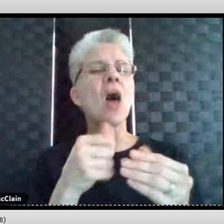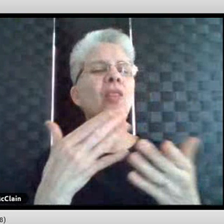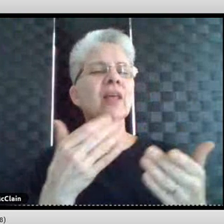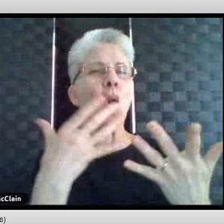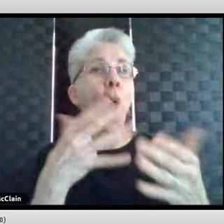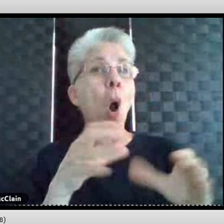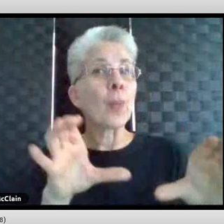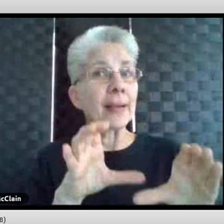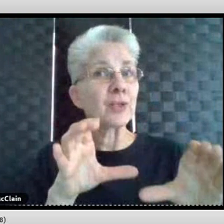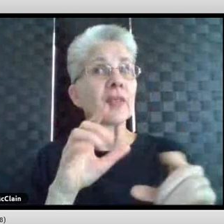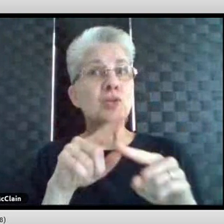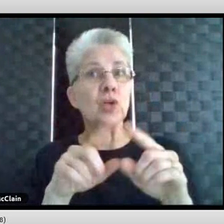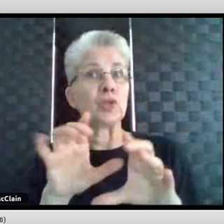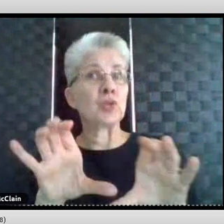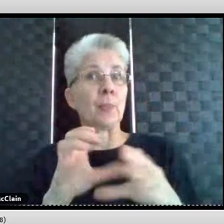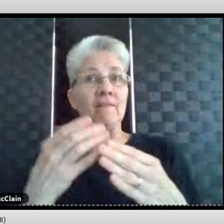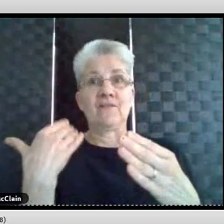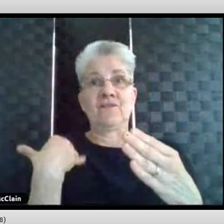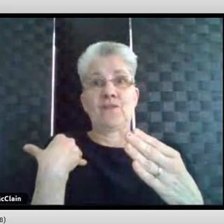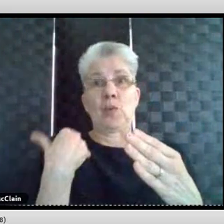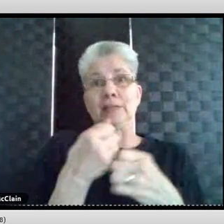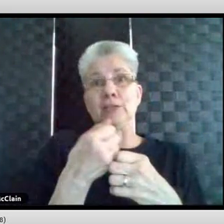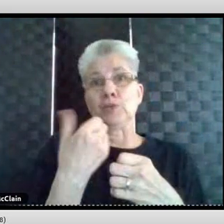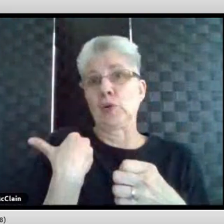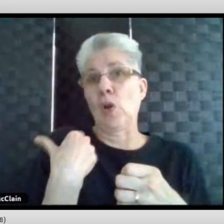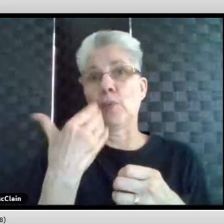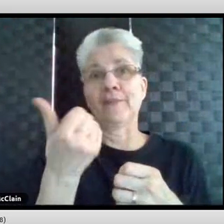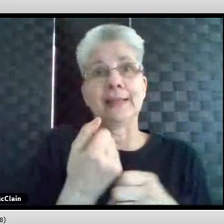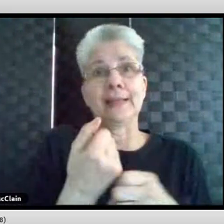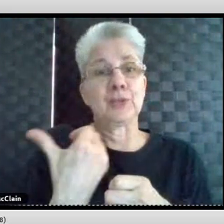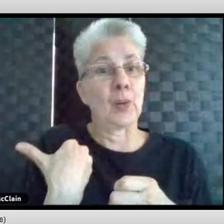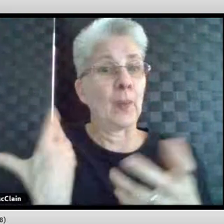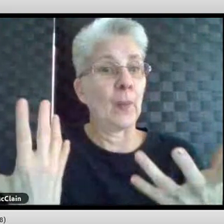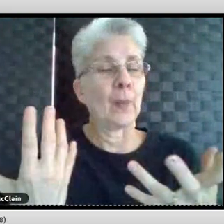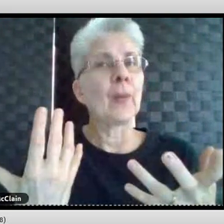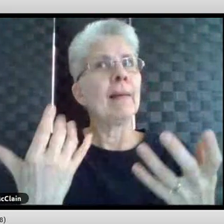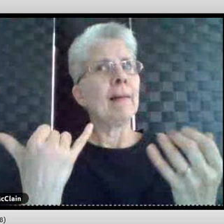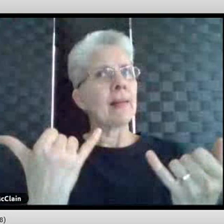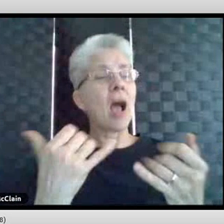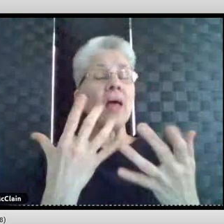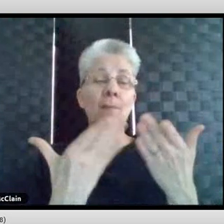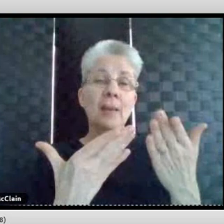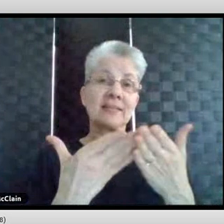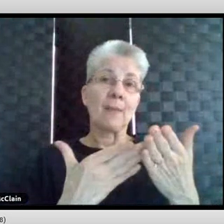that you couldn't do 10 years ago or 15 years ago, and there may still be some that you can't do